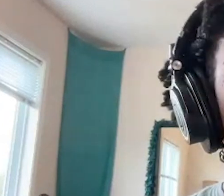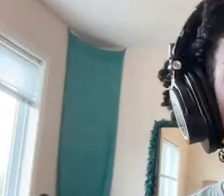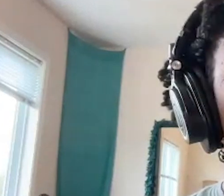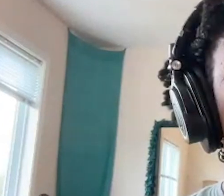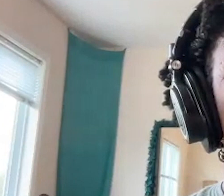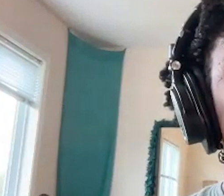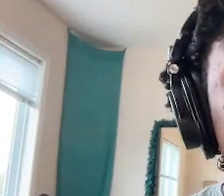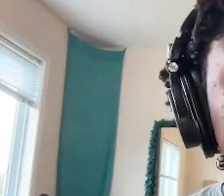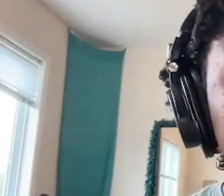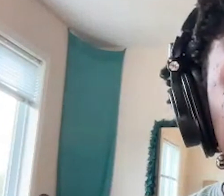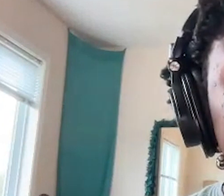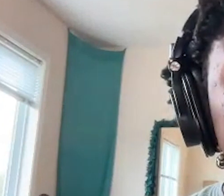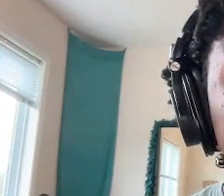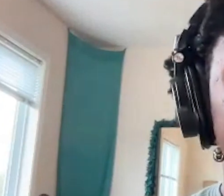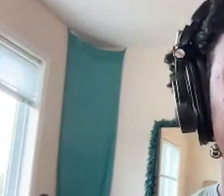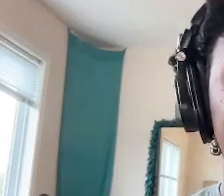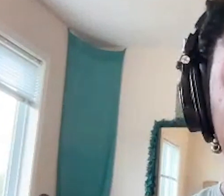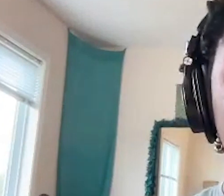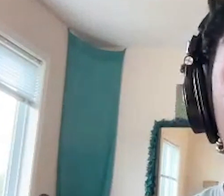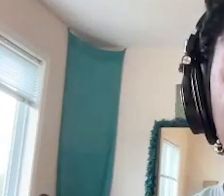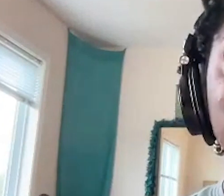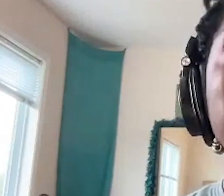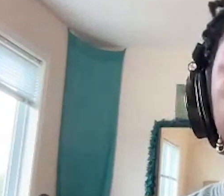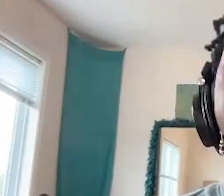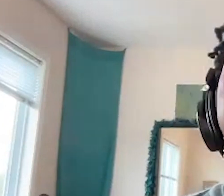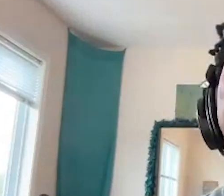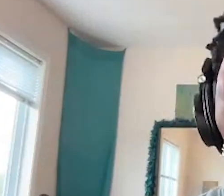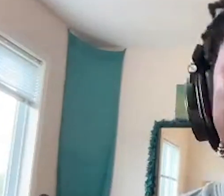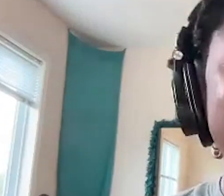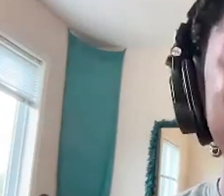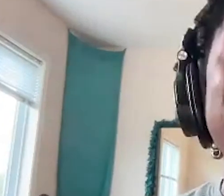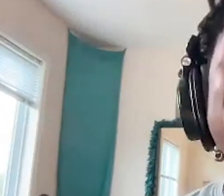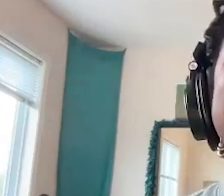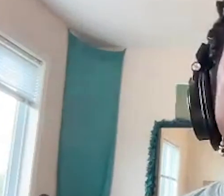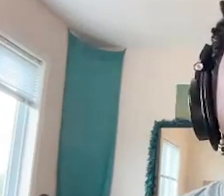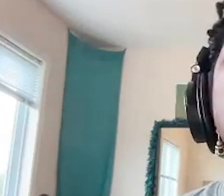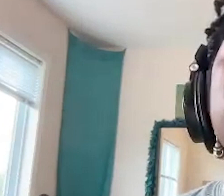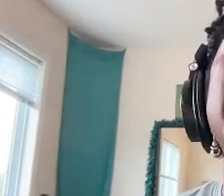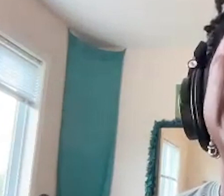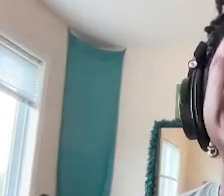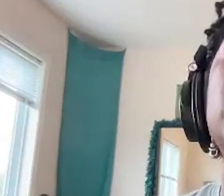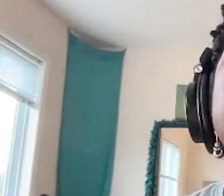your show. And I was like: “What's that? You’re…? I mean, okay.” And